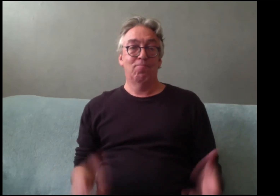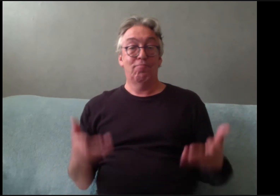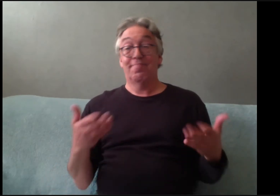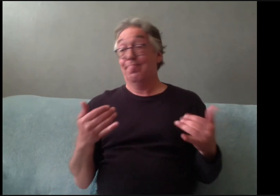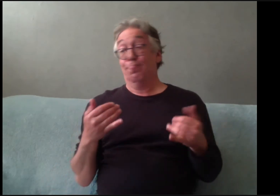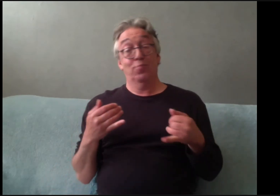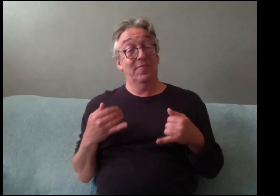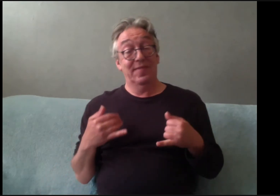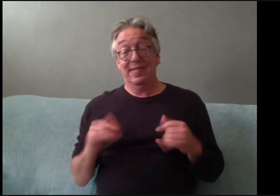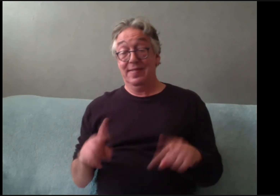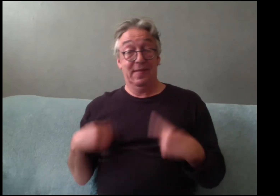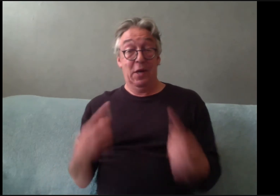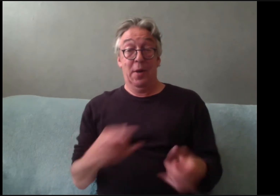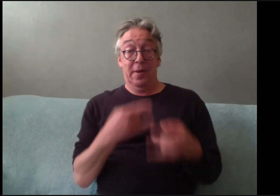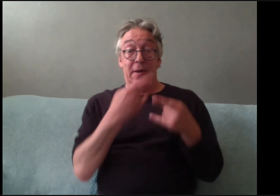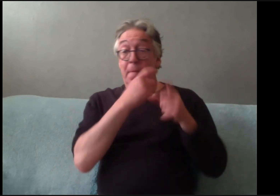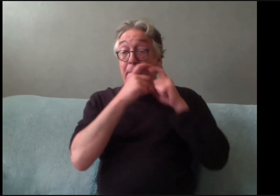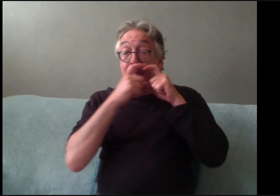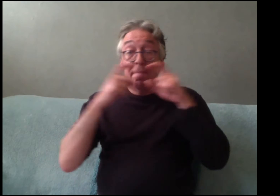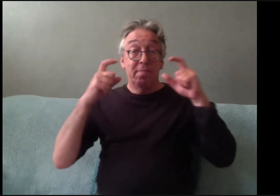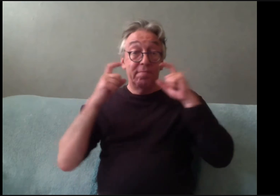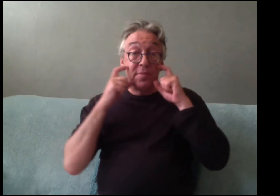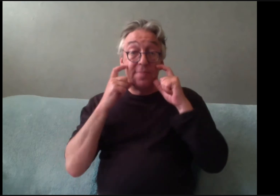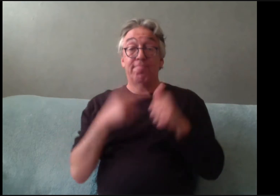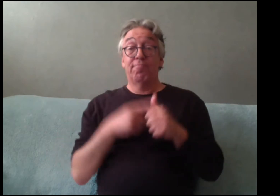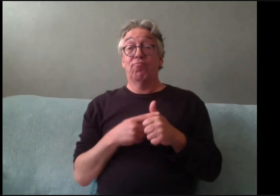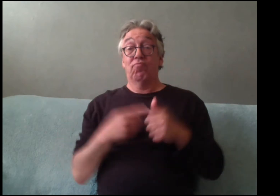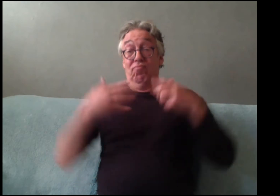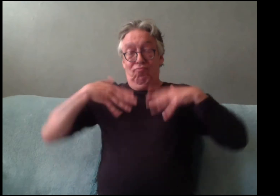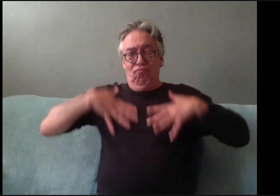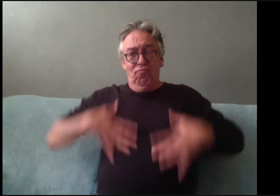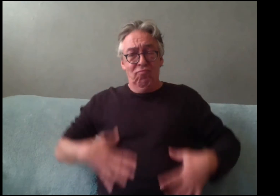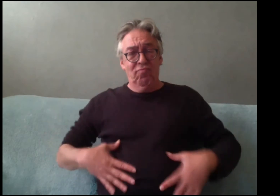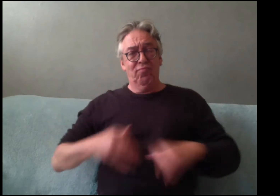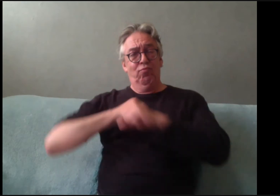masks, gloves, hats and tests.